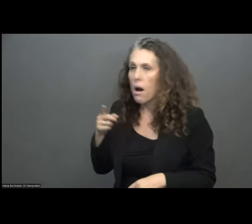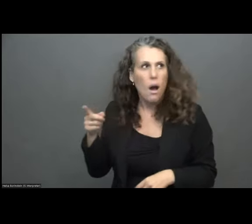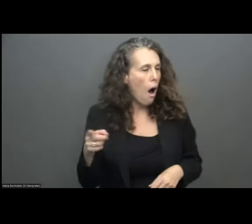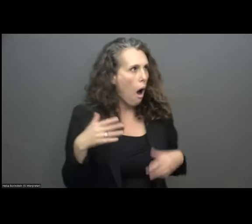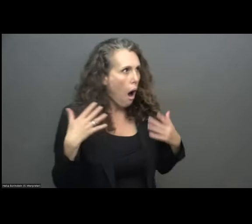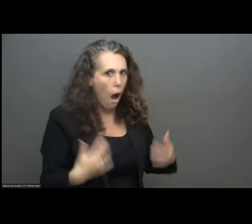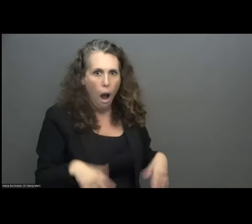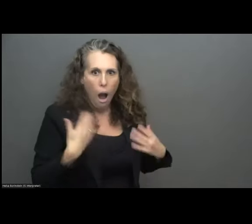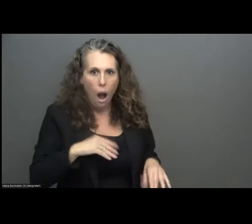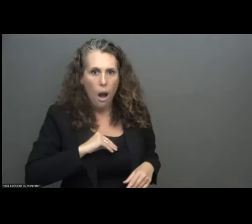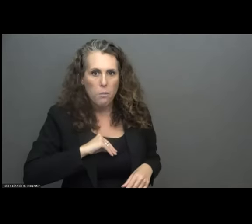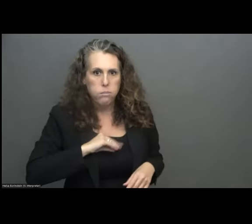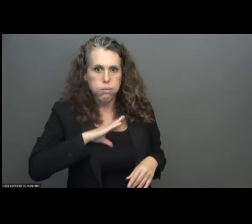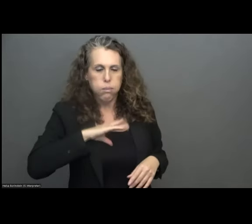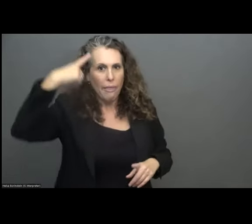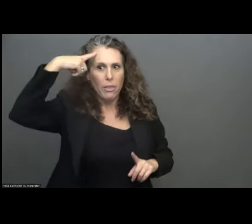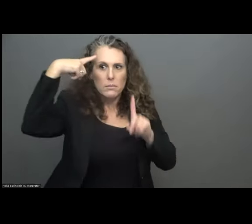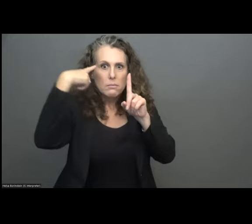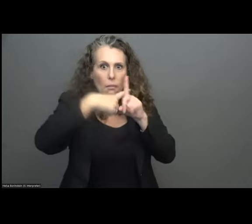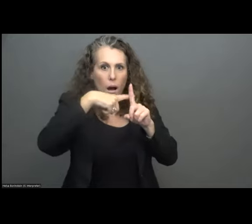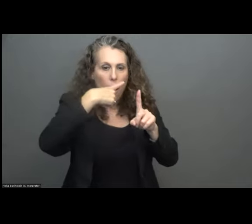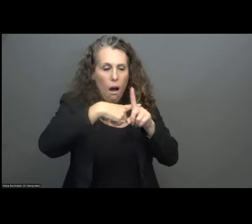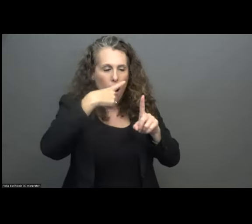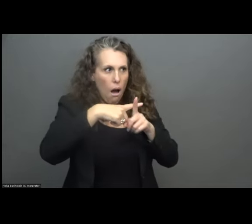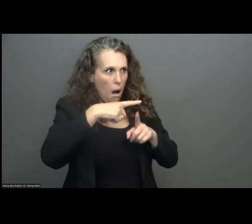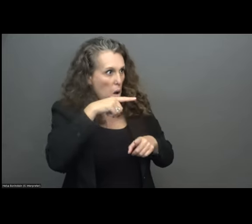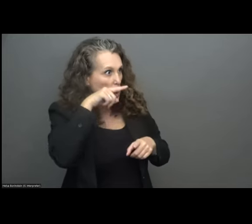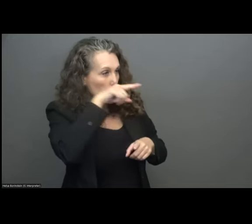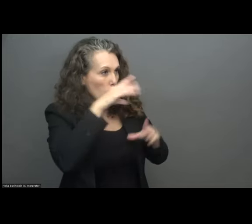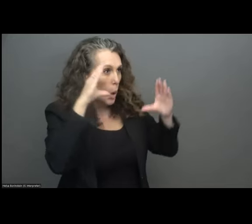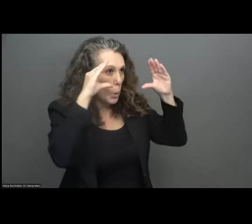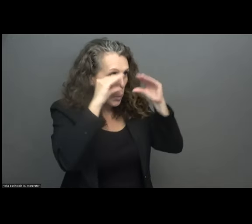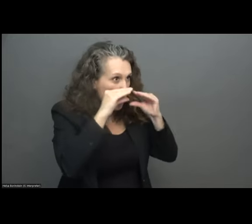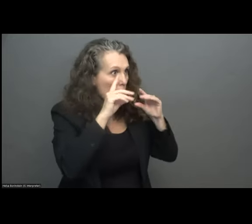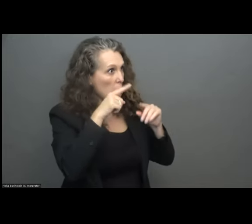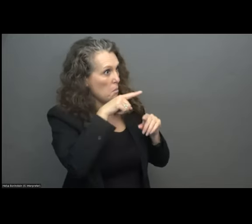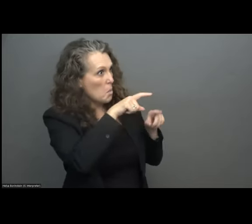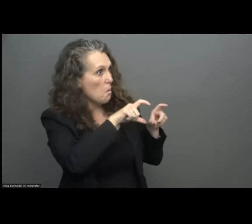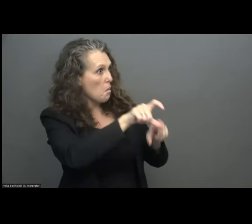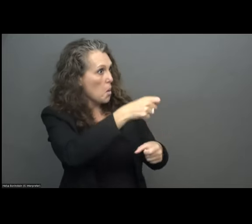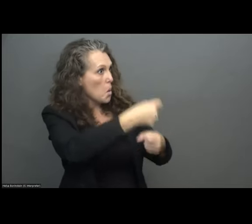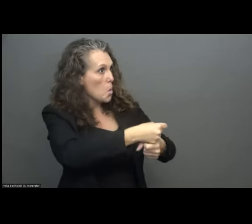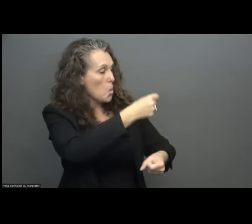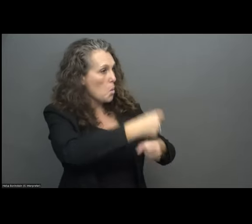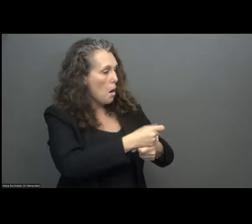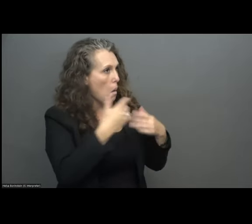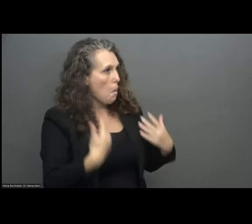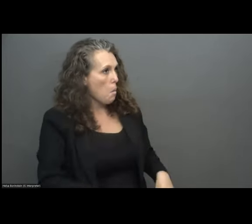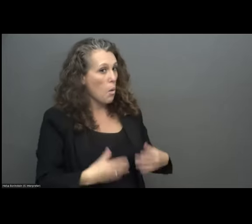a tiny, pull up to me a finder's fee, but surely, if he ever get your back, so tiny.